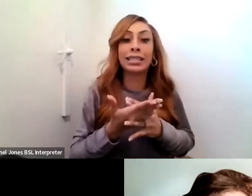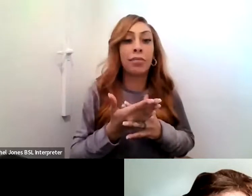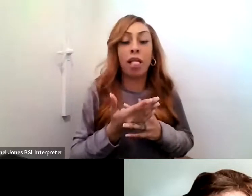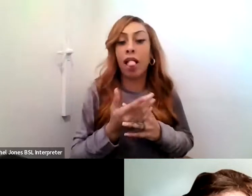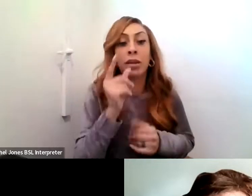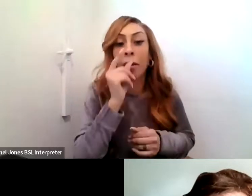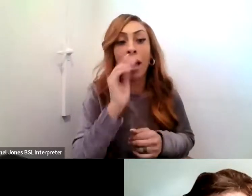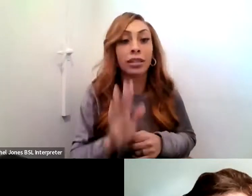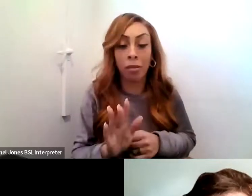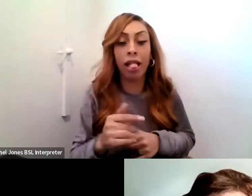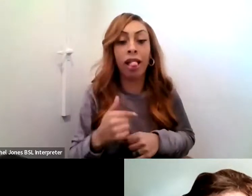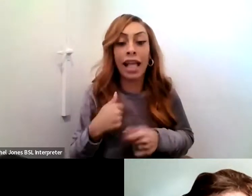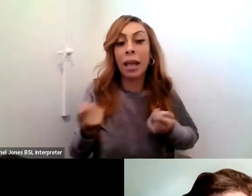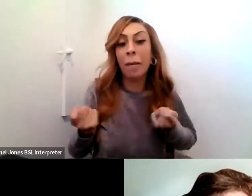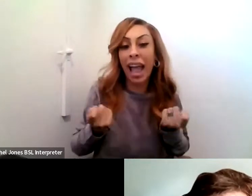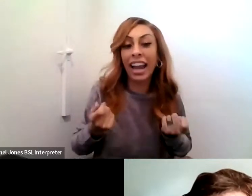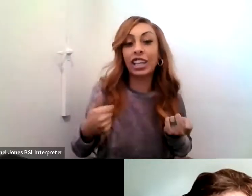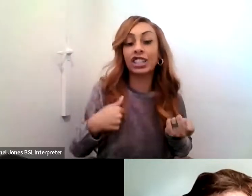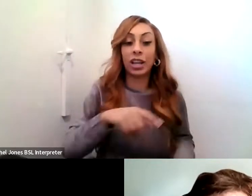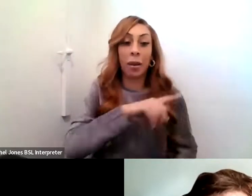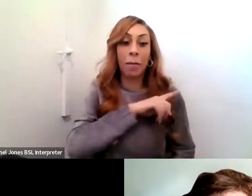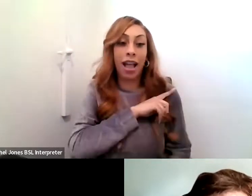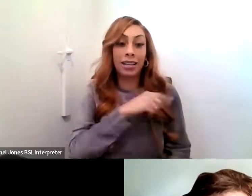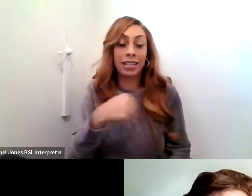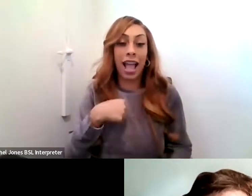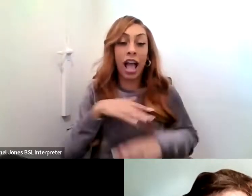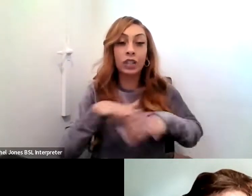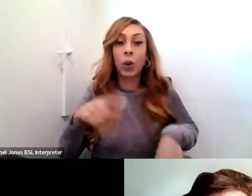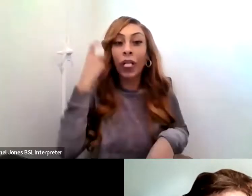and I suppose I say that because I don't think it's possible